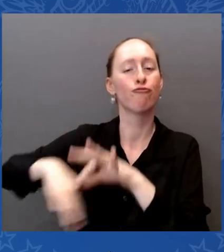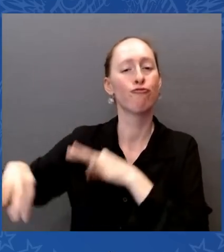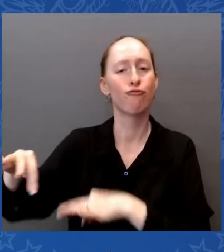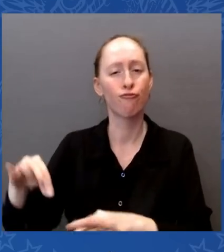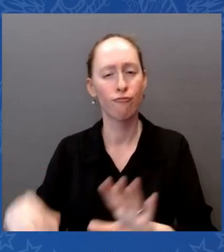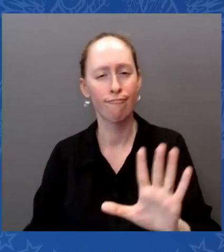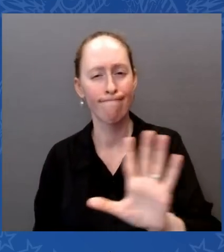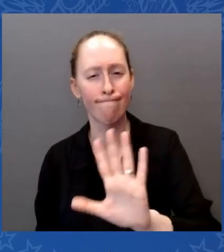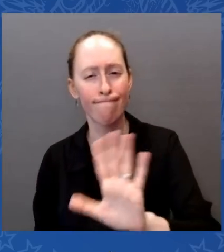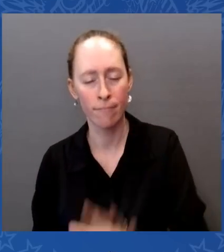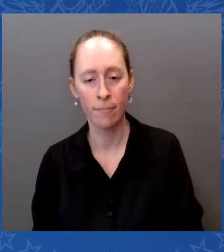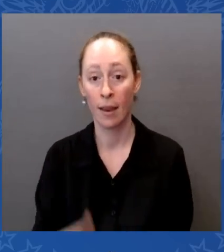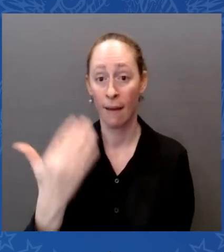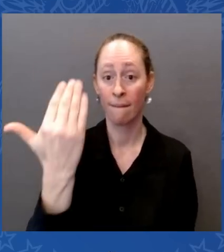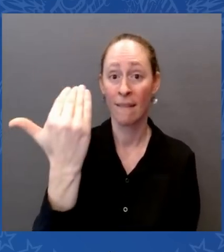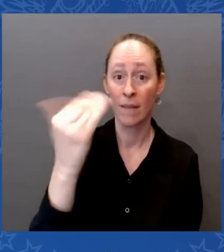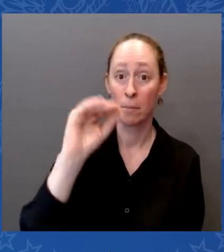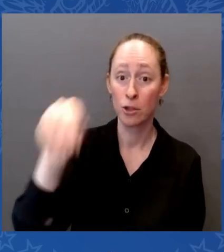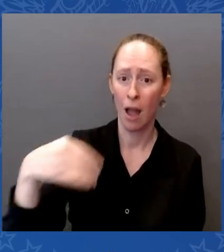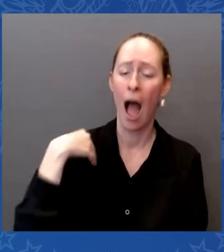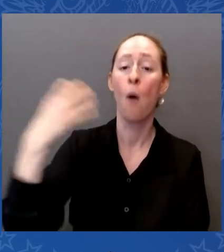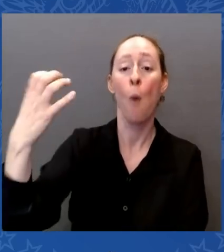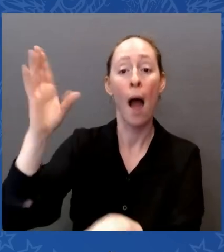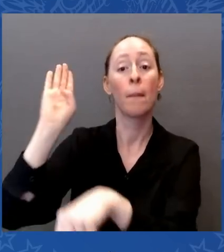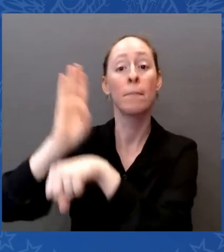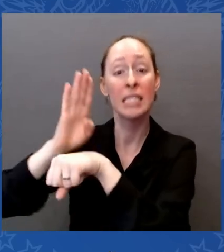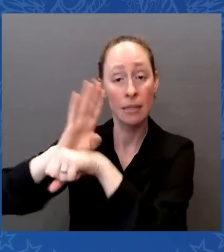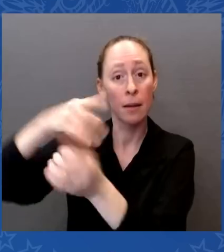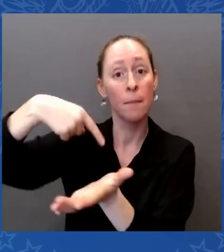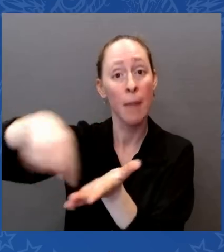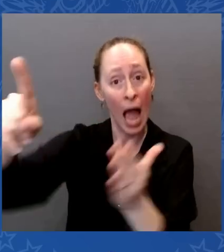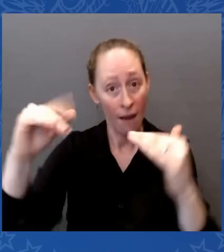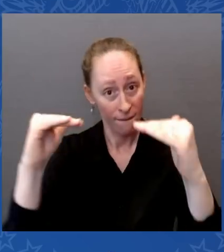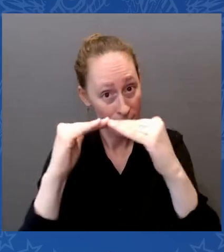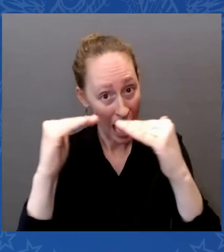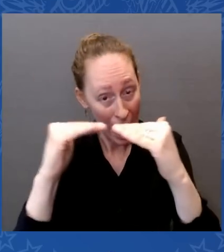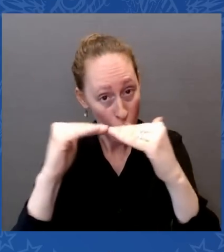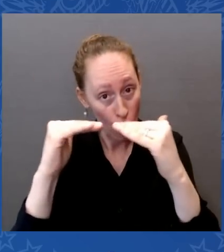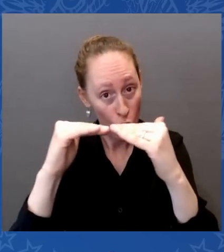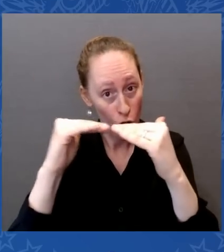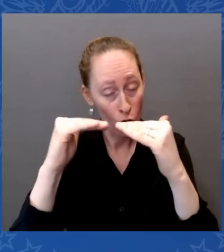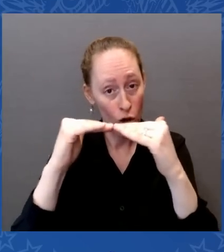15 percent tax that I insisted that those 55 corporations